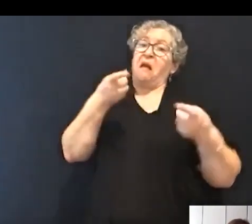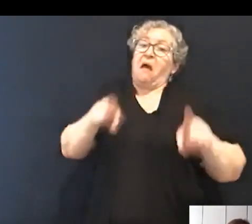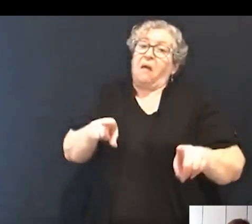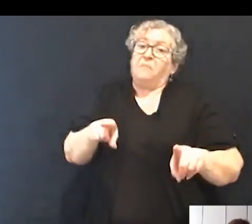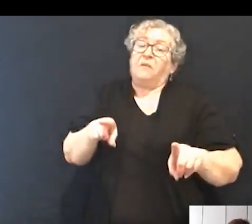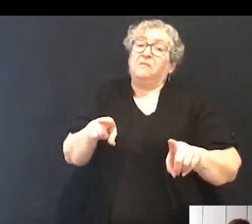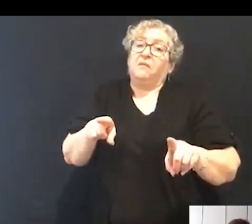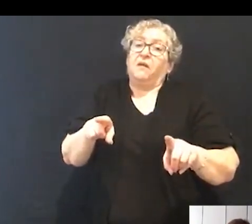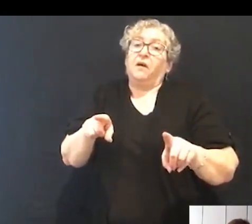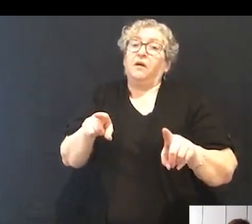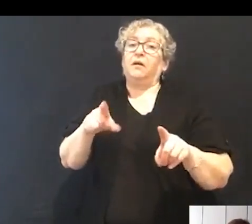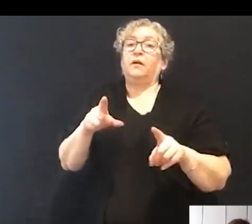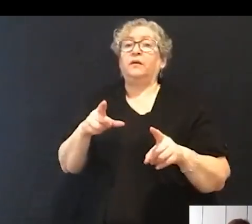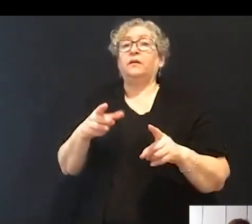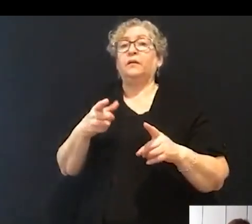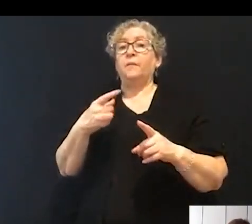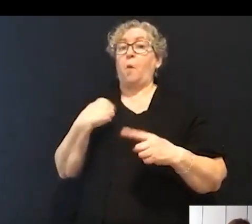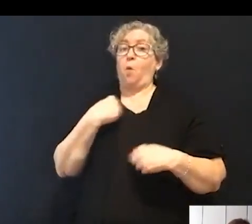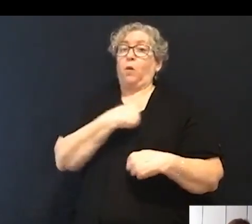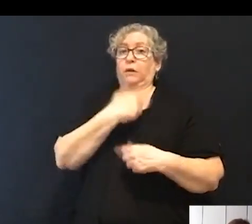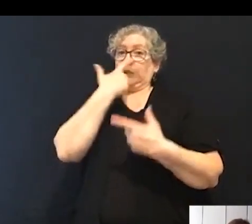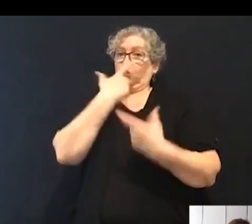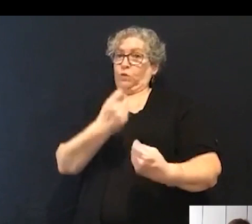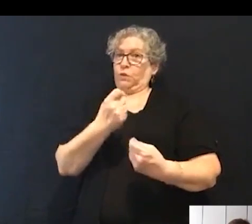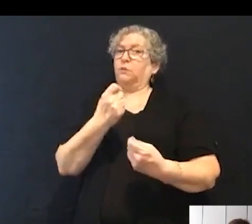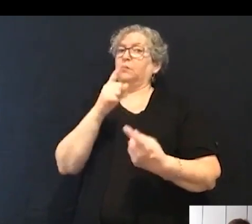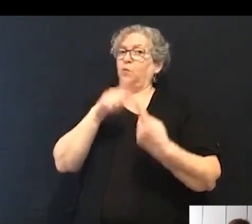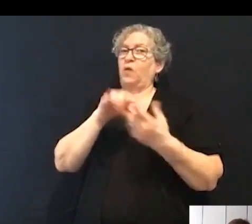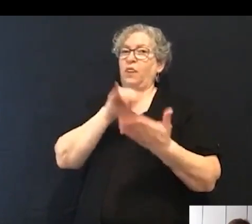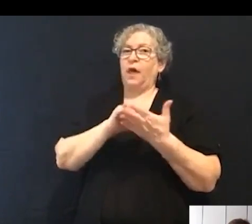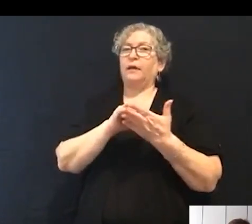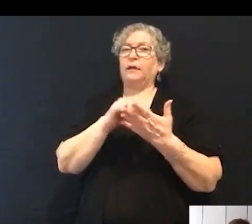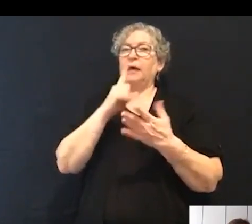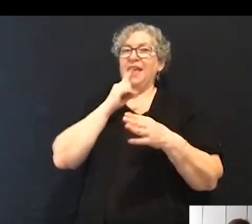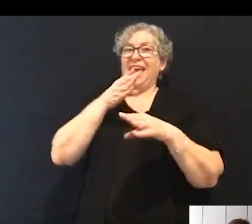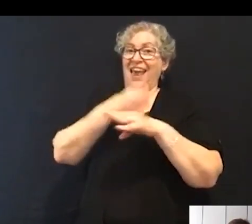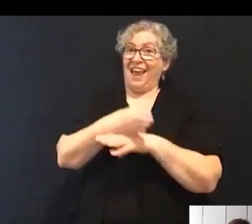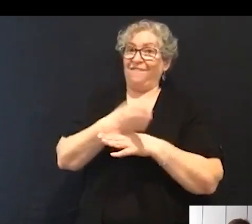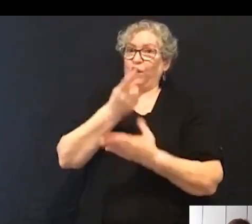are of interest if, after treatment, the lenses become